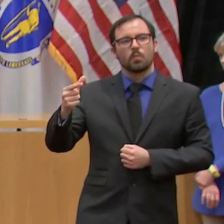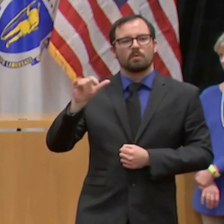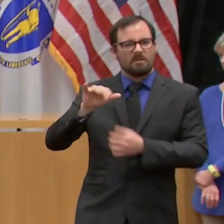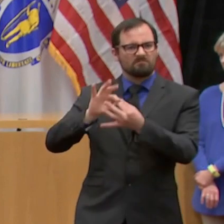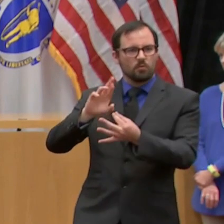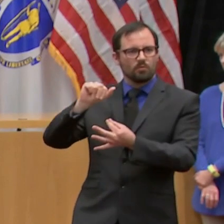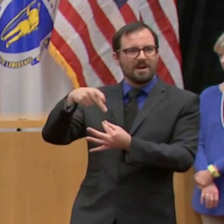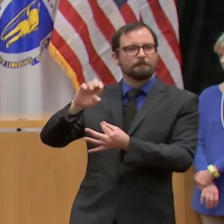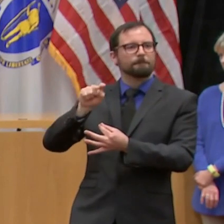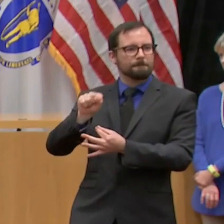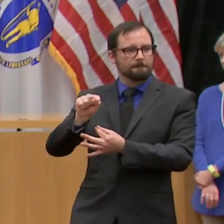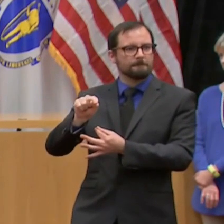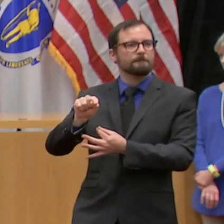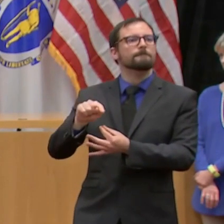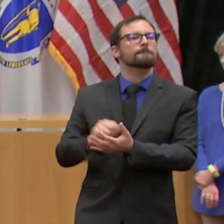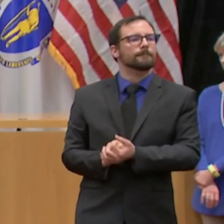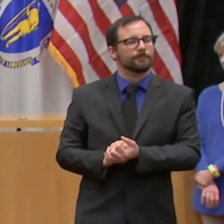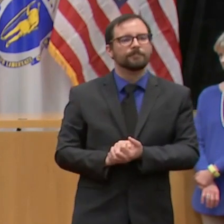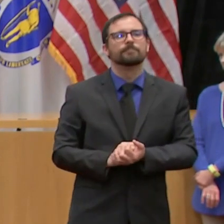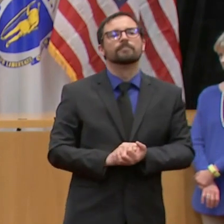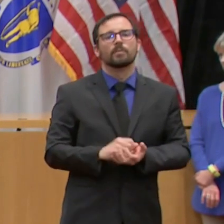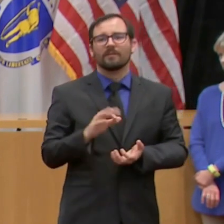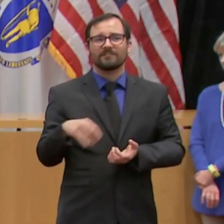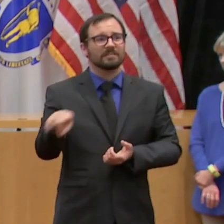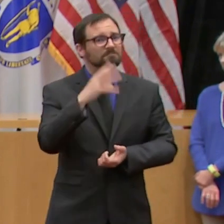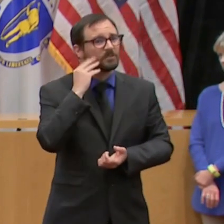FINAL MOMENT DURING SEXUAL ASSAULT AND AWARENESS MONTH TO